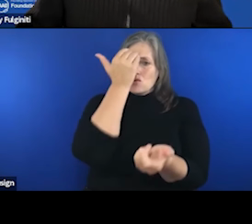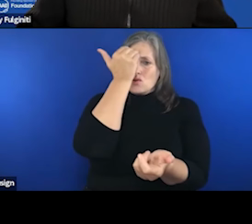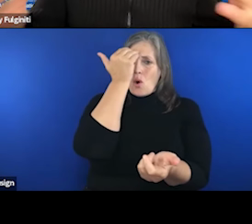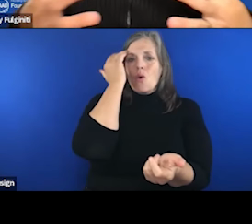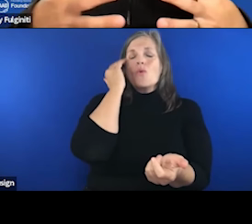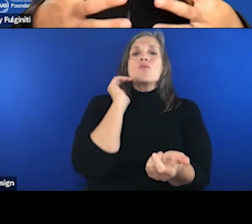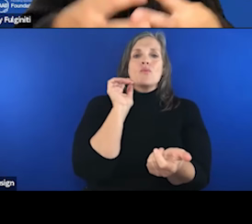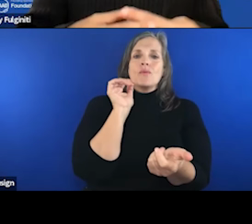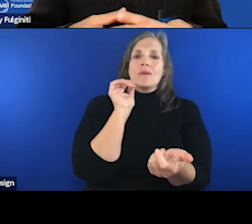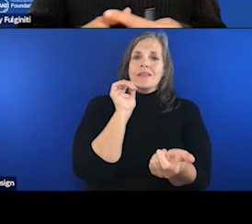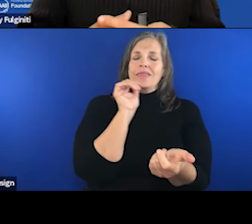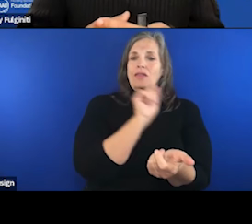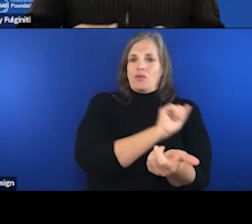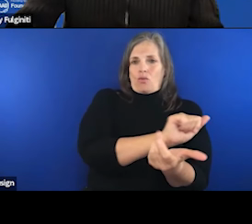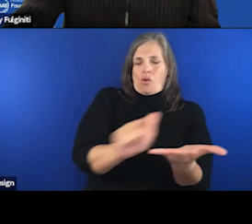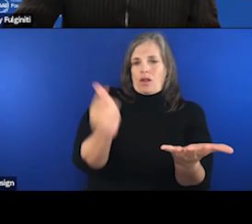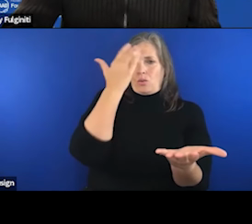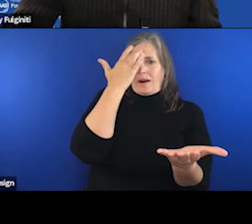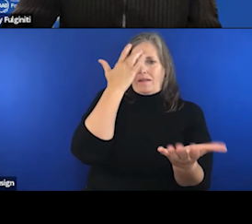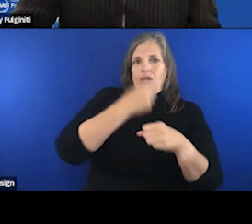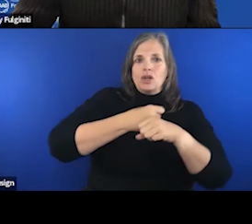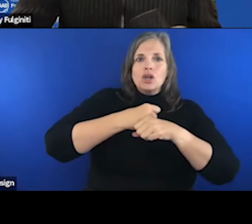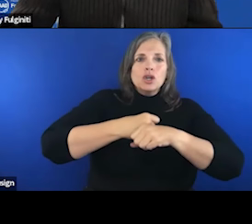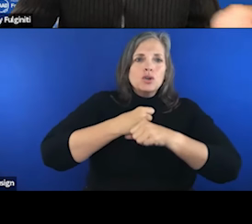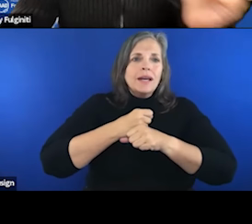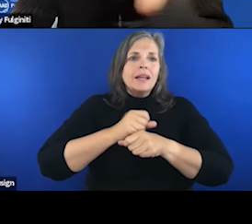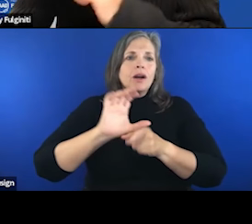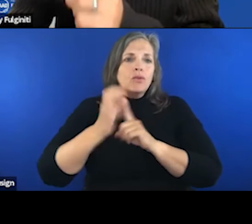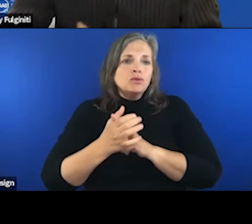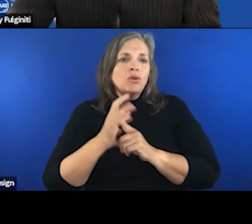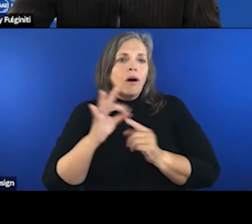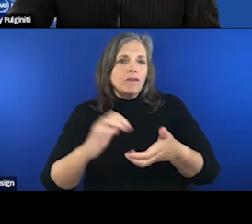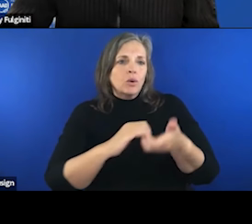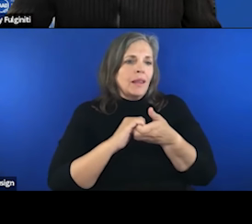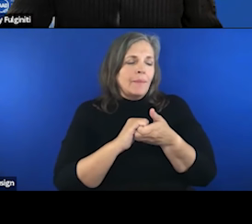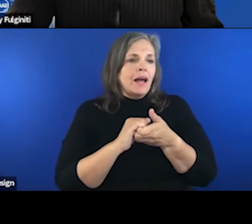you'll you'll innovate and you'll create better productivity going forward so